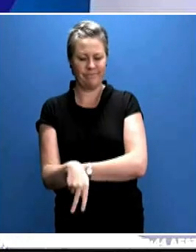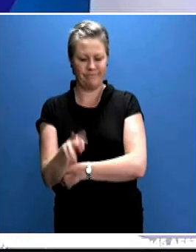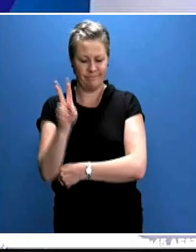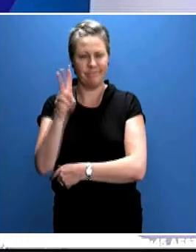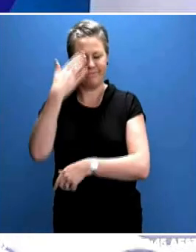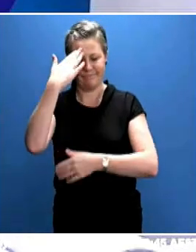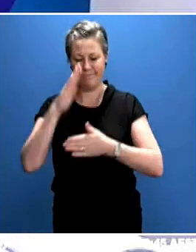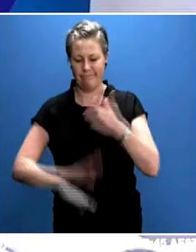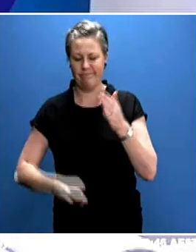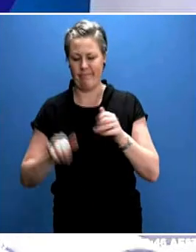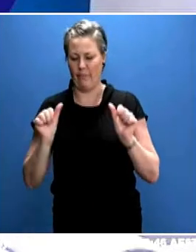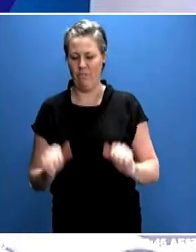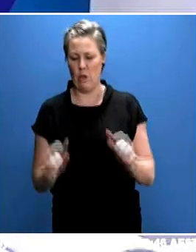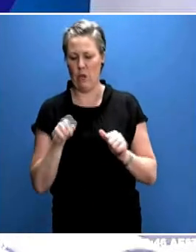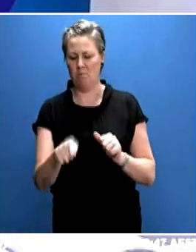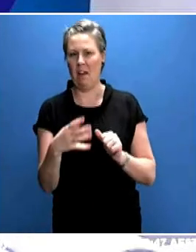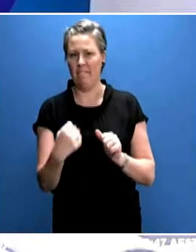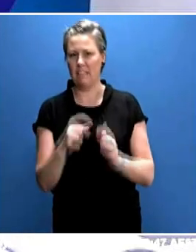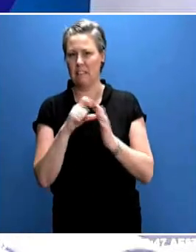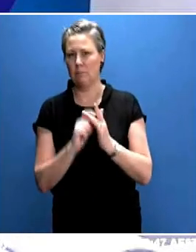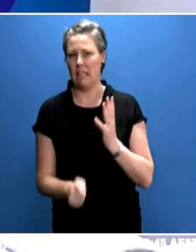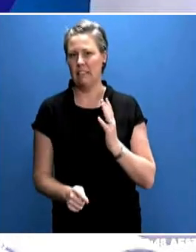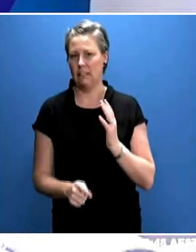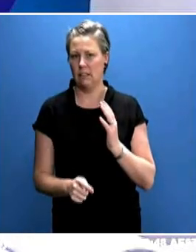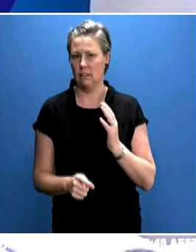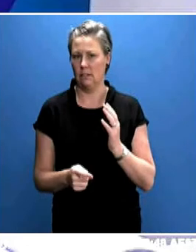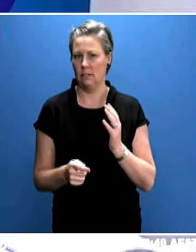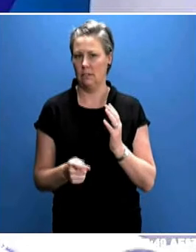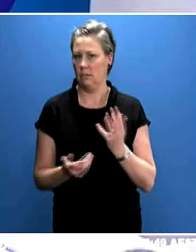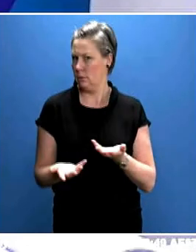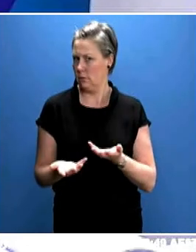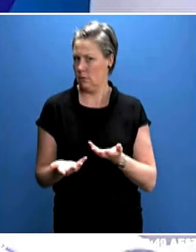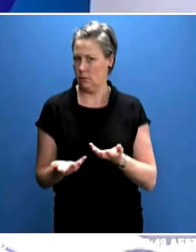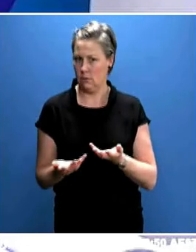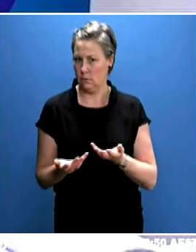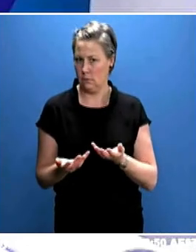a child has got a particular intellectual disability or cognitive impairment. Would that person have that ability?